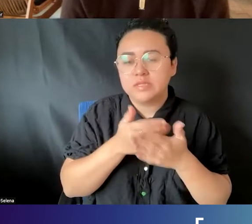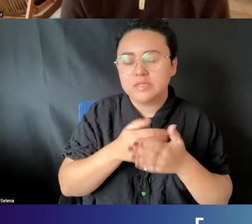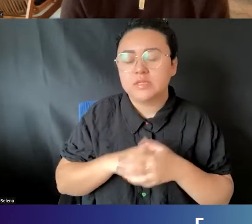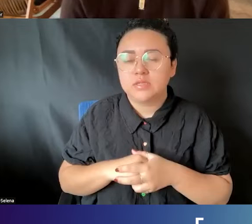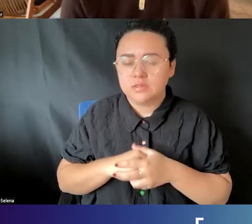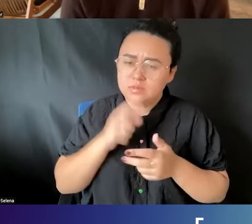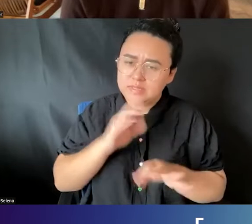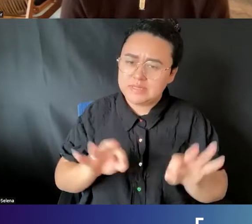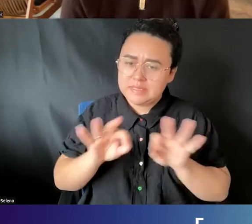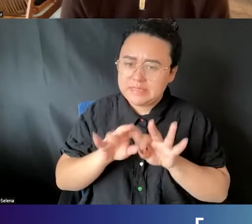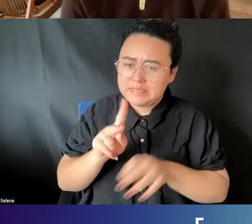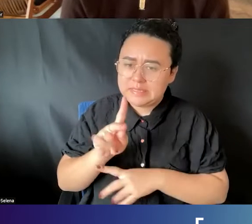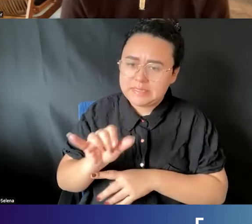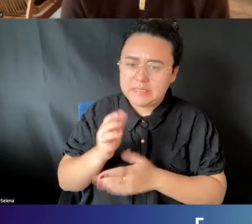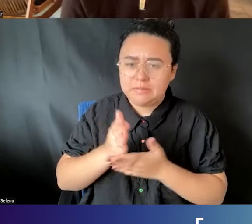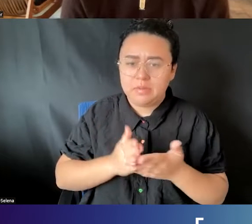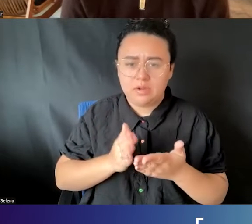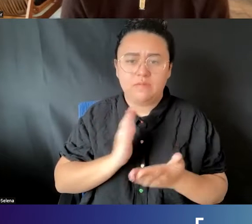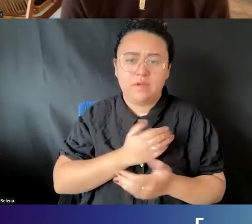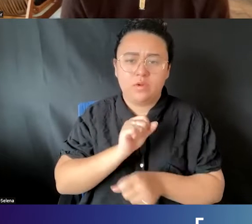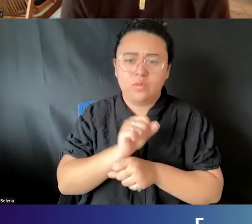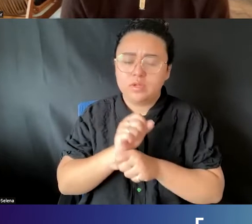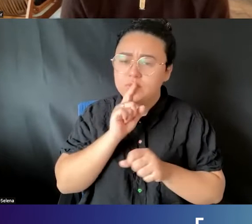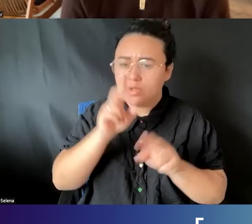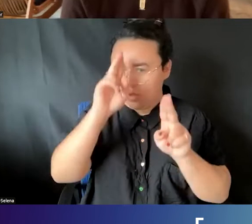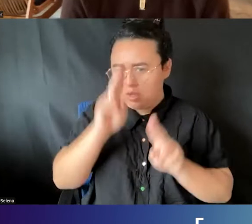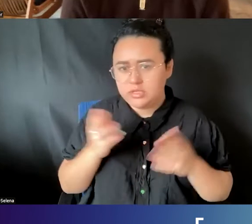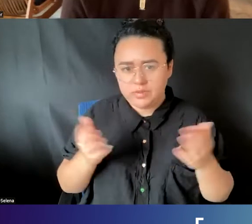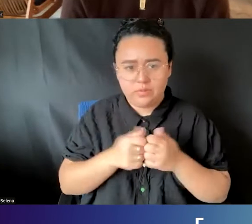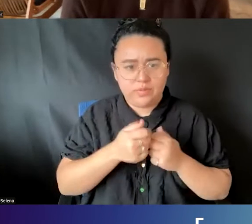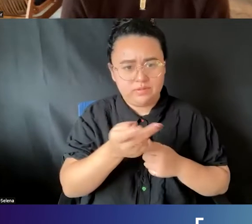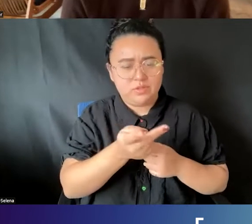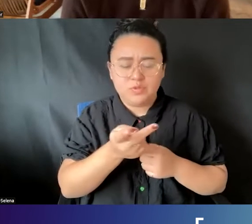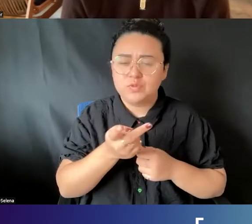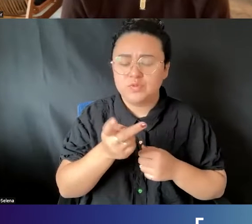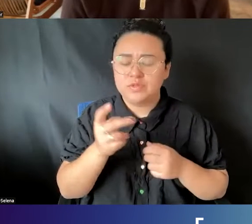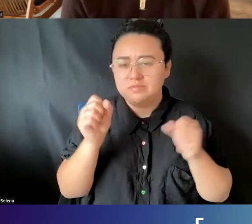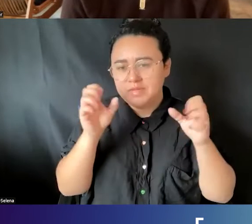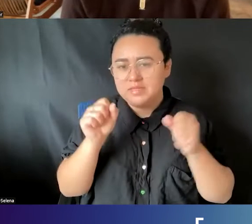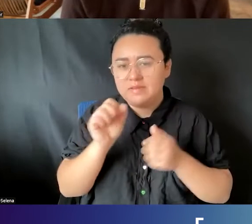and honor to be here with two extraordinary filmmakers. We don't do our teachings by ourselves.